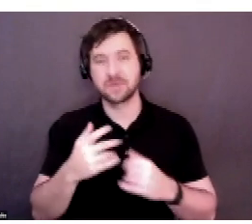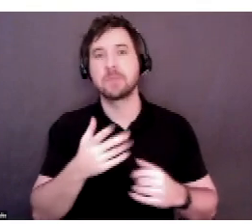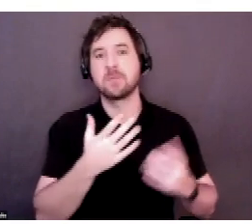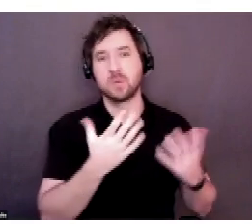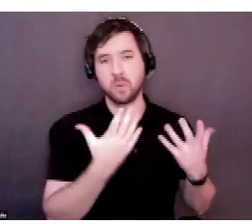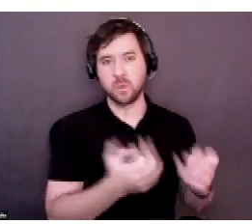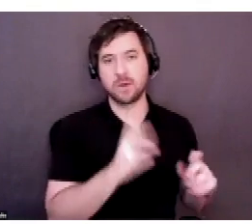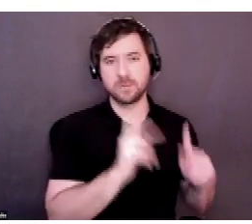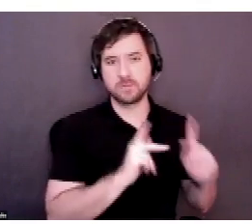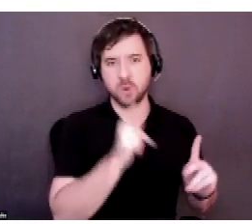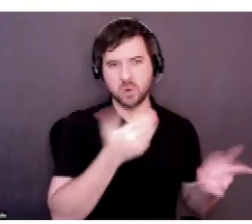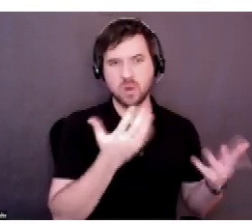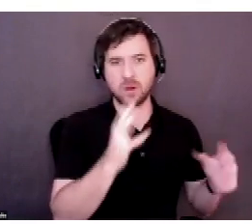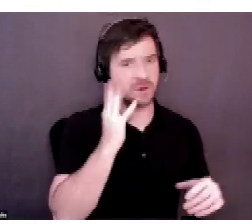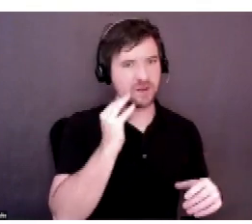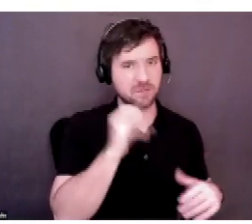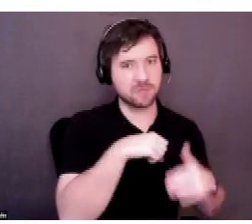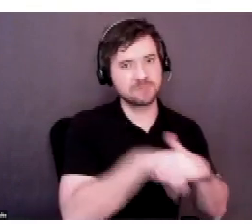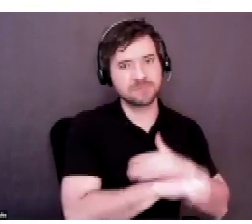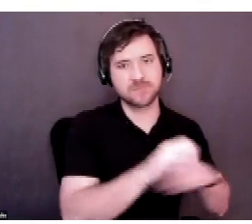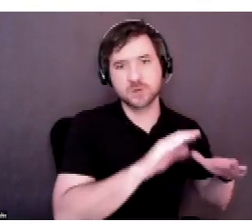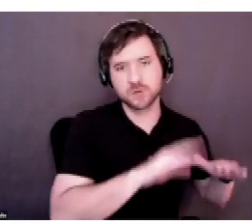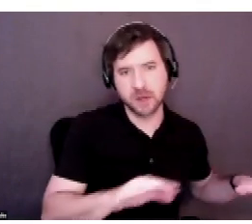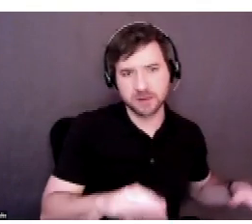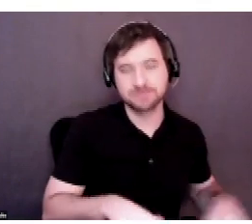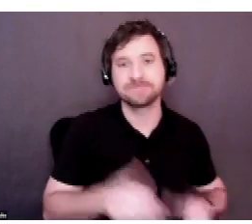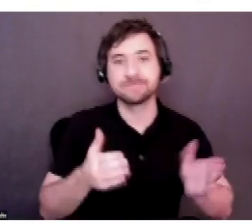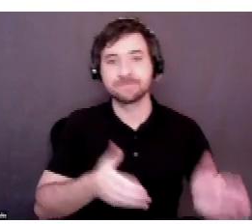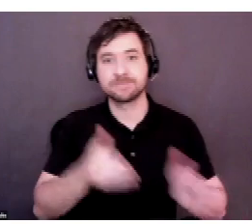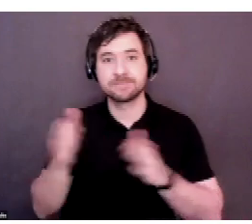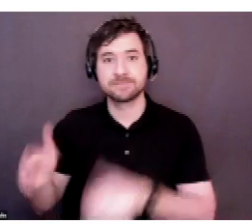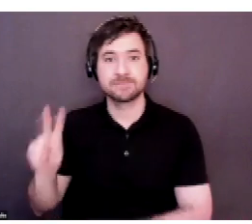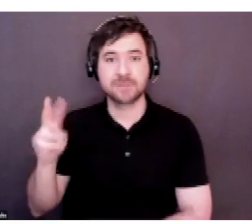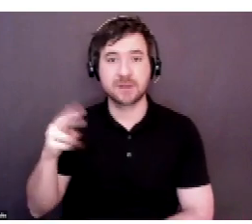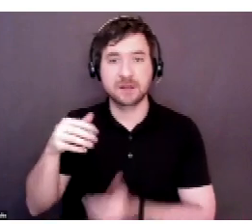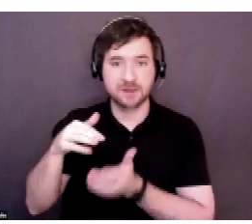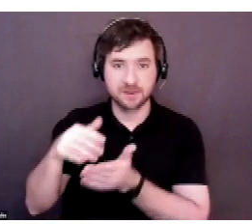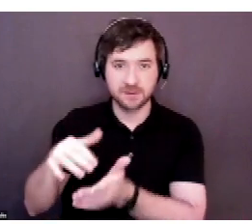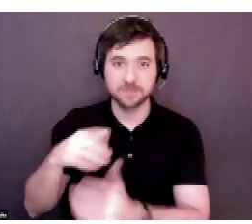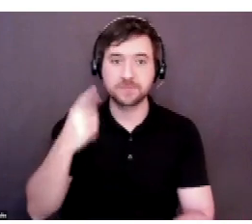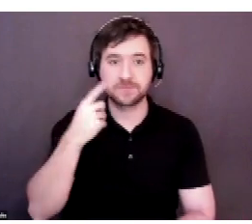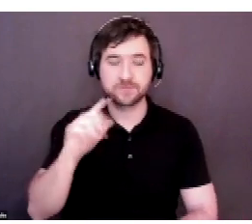For that one. This second study is for any person with